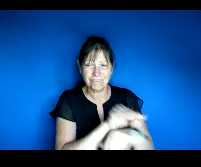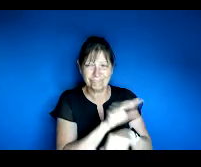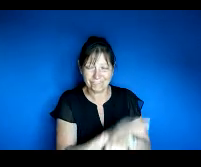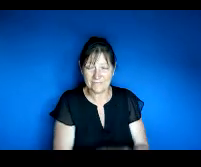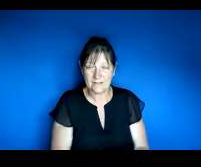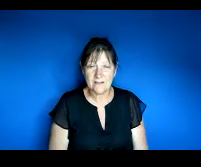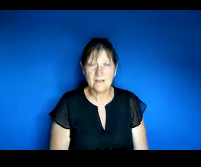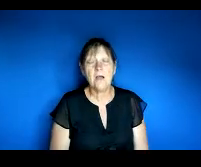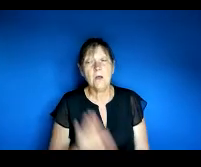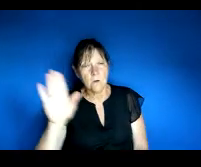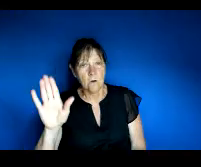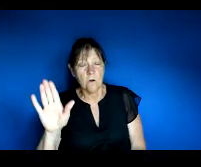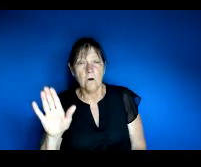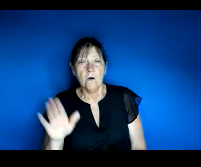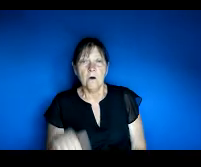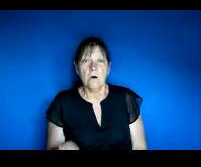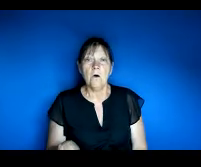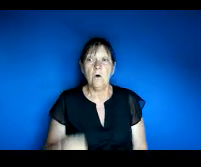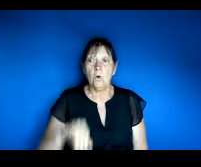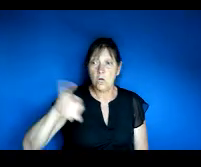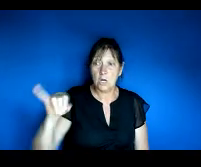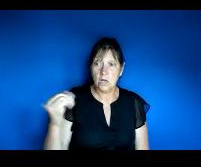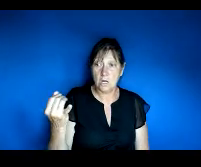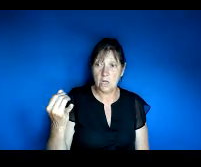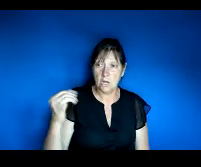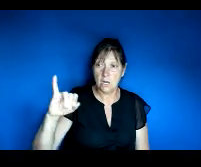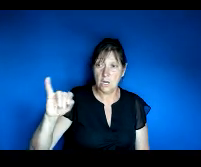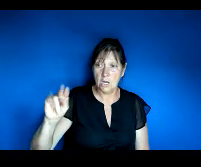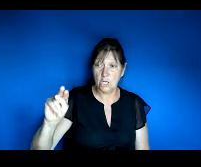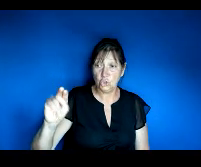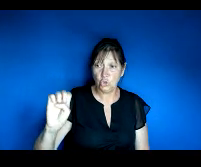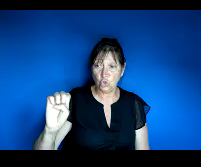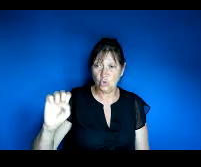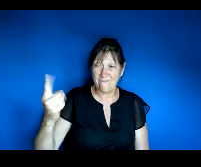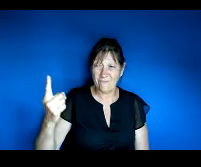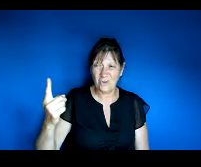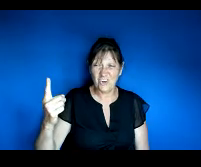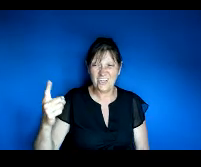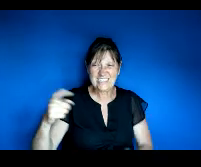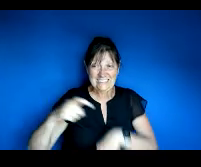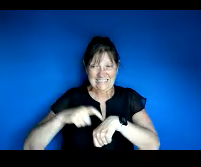the one thing I will mention is, June 1st was the deadline for housing accommodation request.